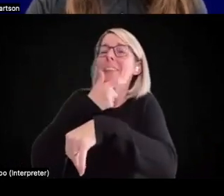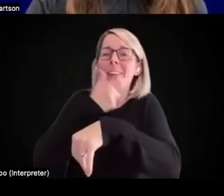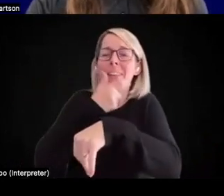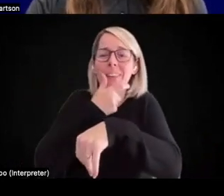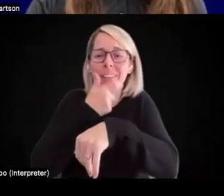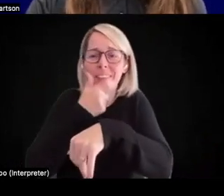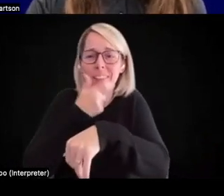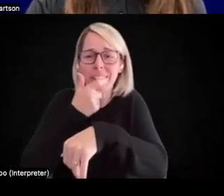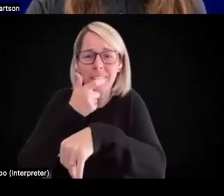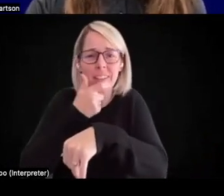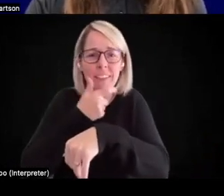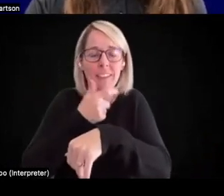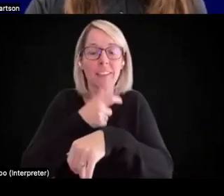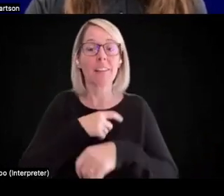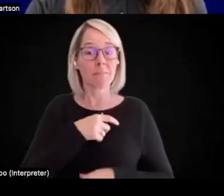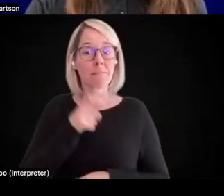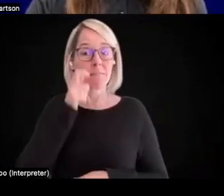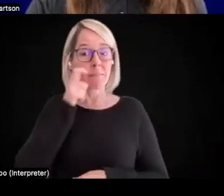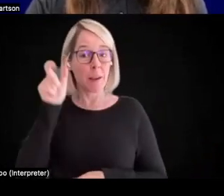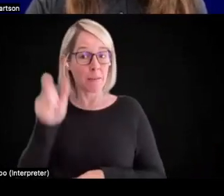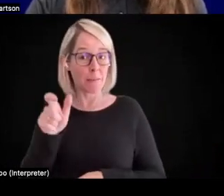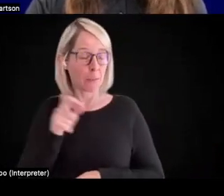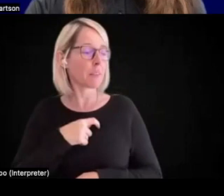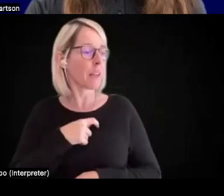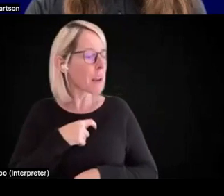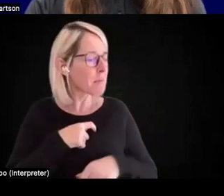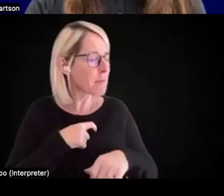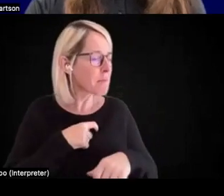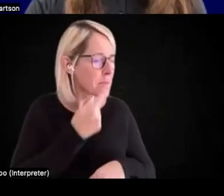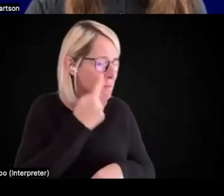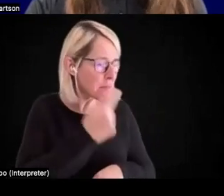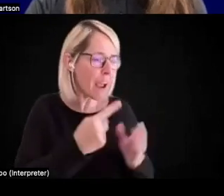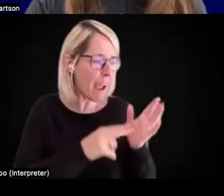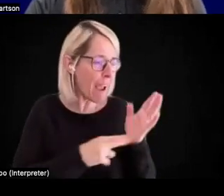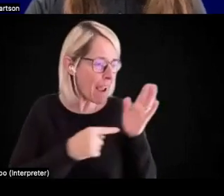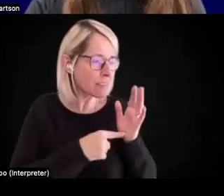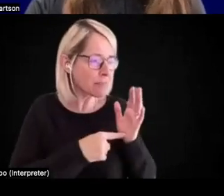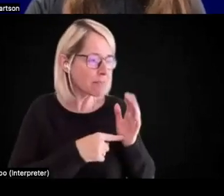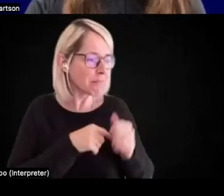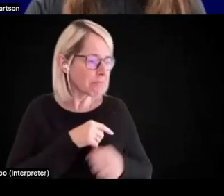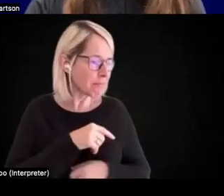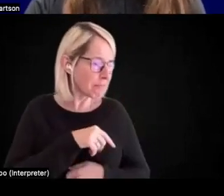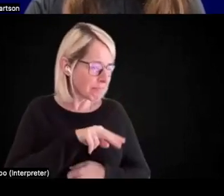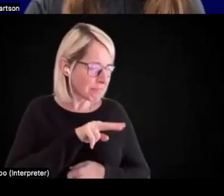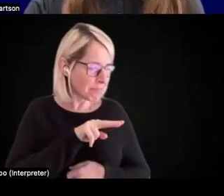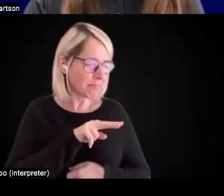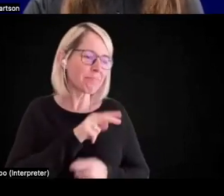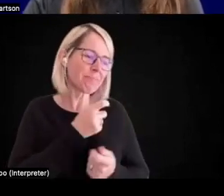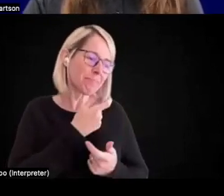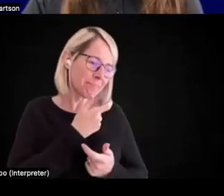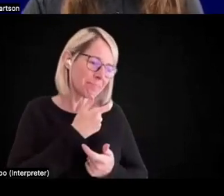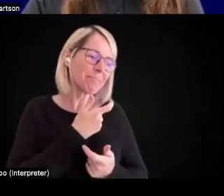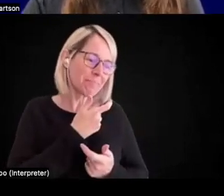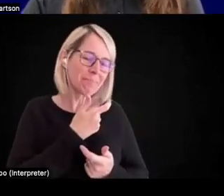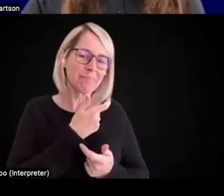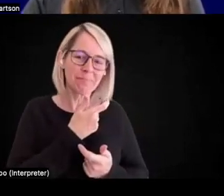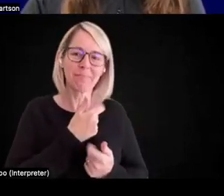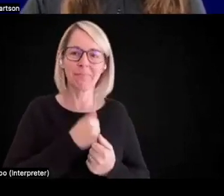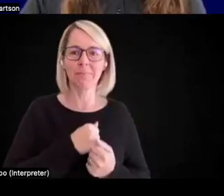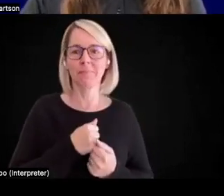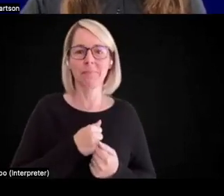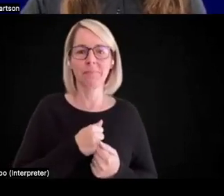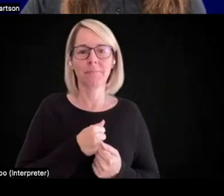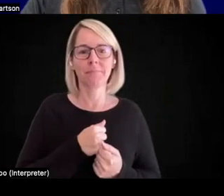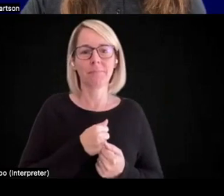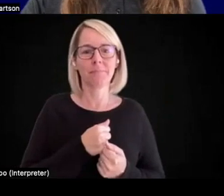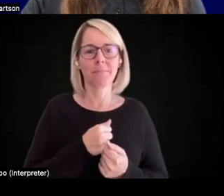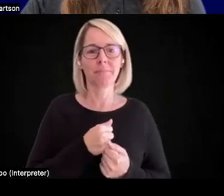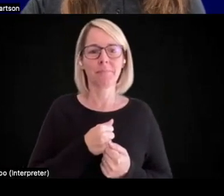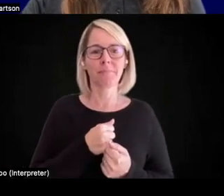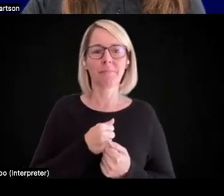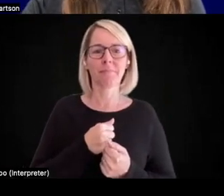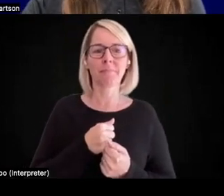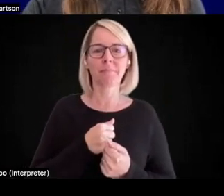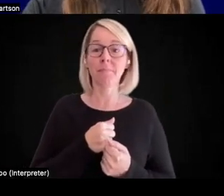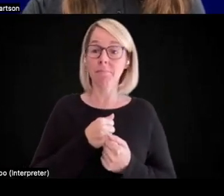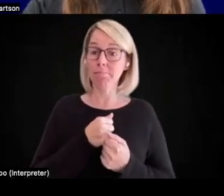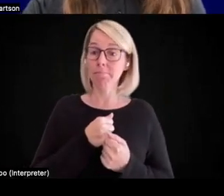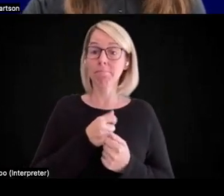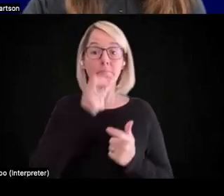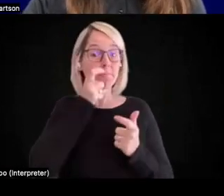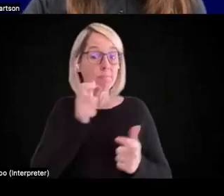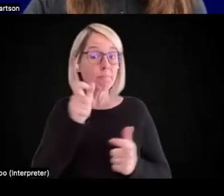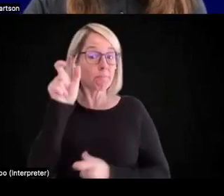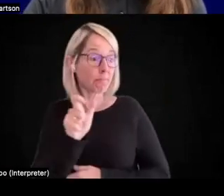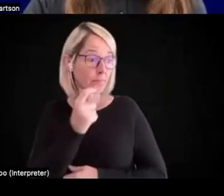wanders over, looks at the ant and the child and smiles. So, does the carer notice? Yes,